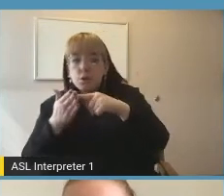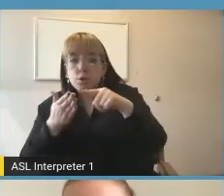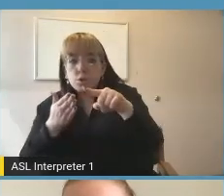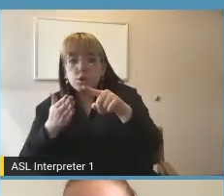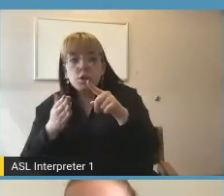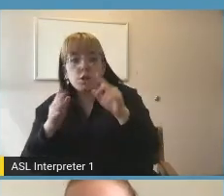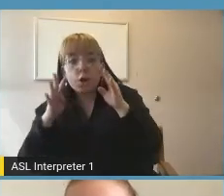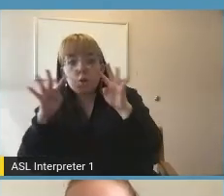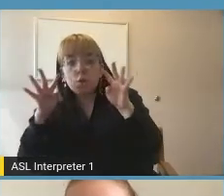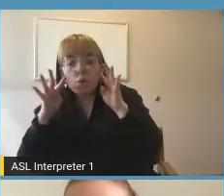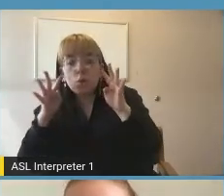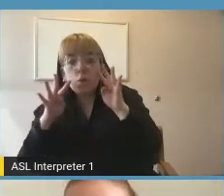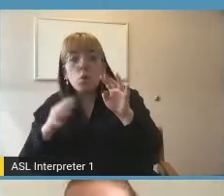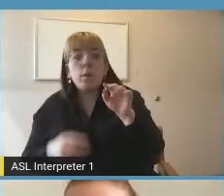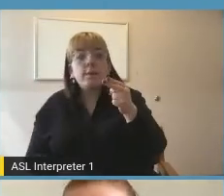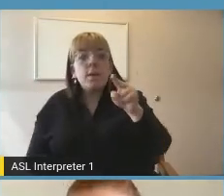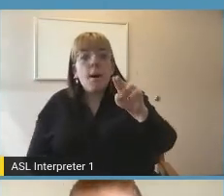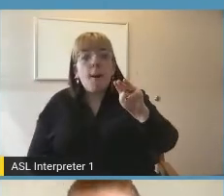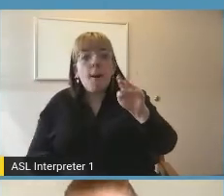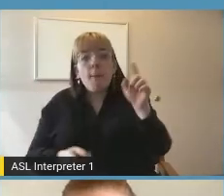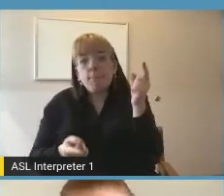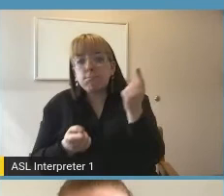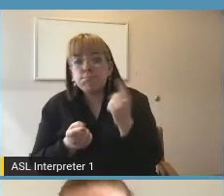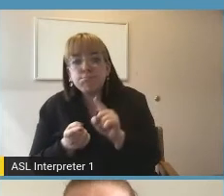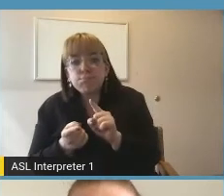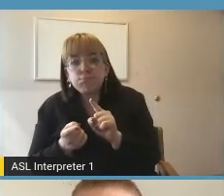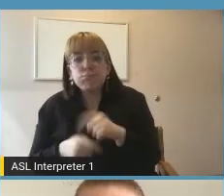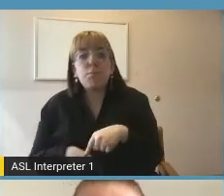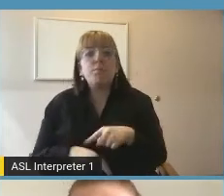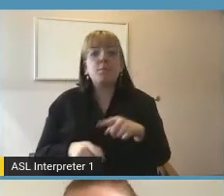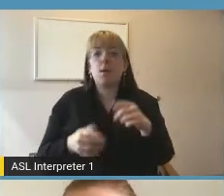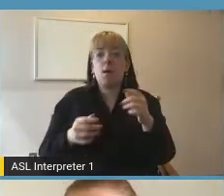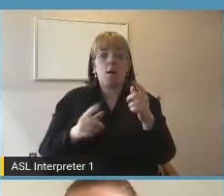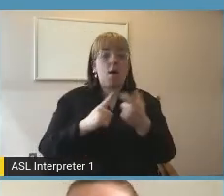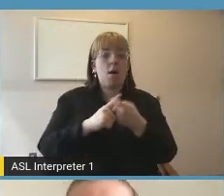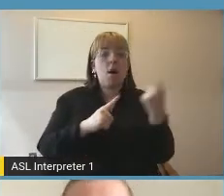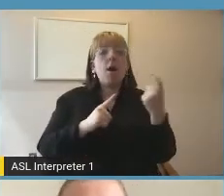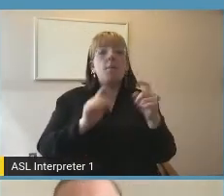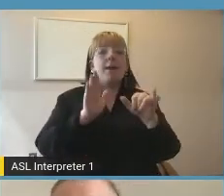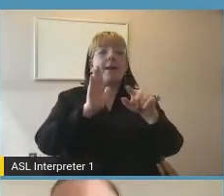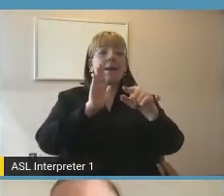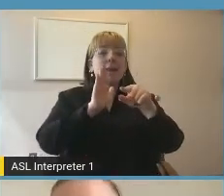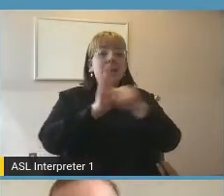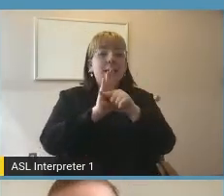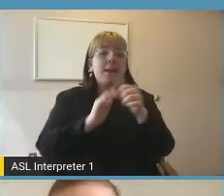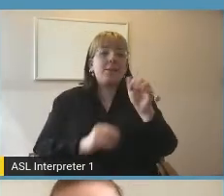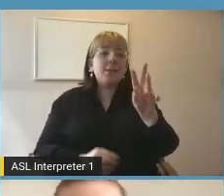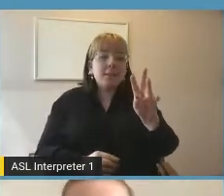put your podcast automatically at negative 16 LUFS volume. I don't really understand